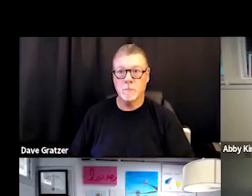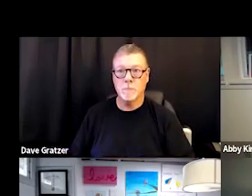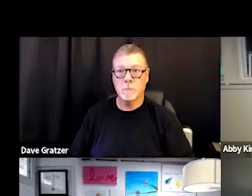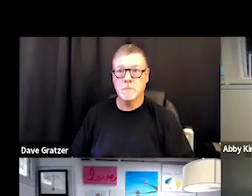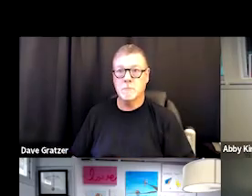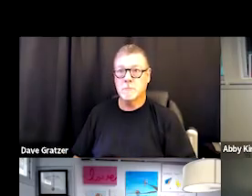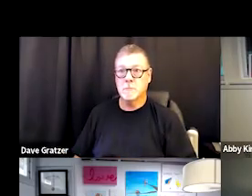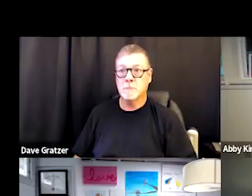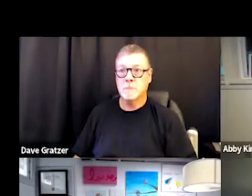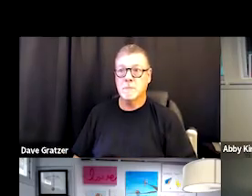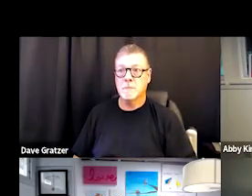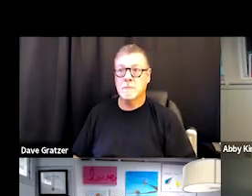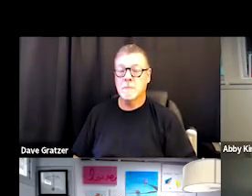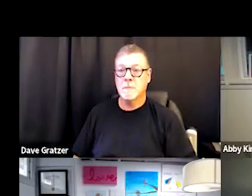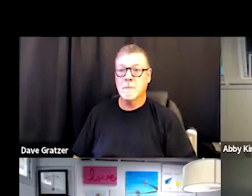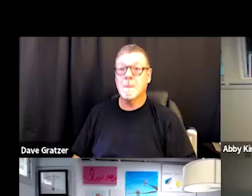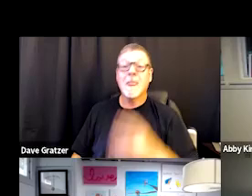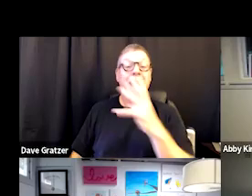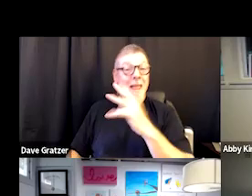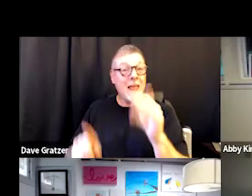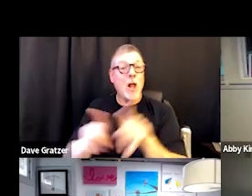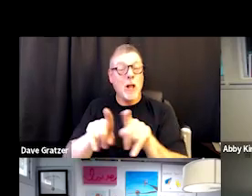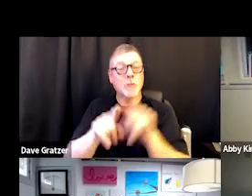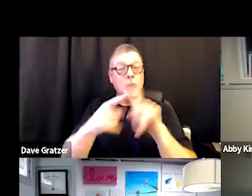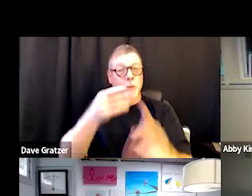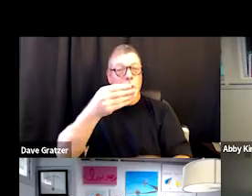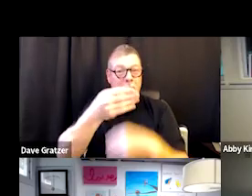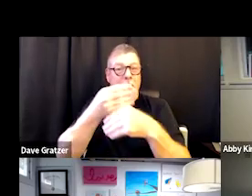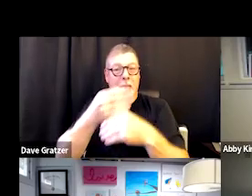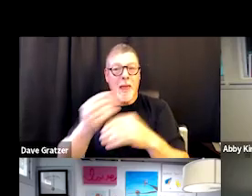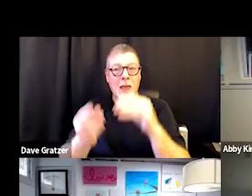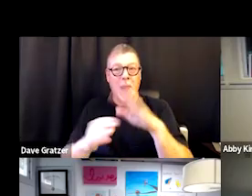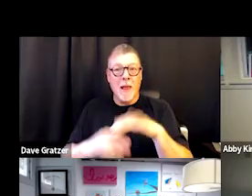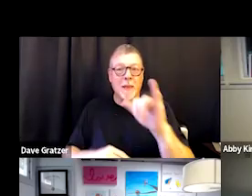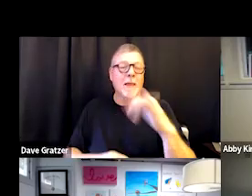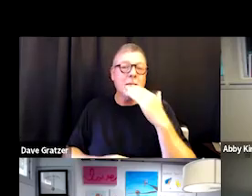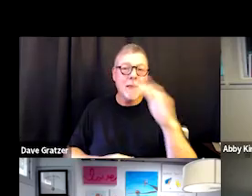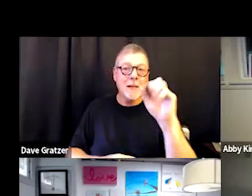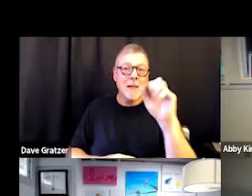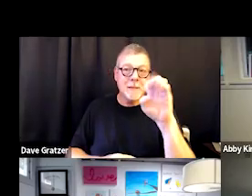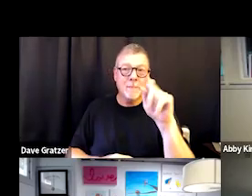And to kind of add on to that comment, thanks, Samitra, is to look at your neighboring states.